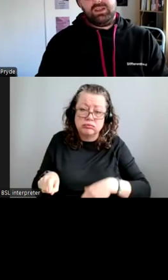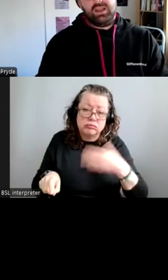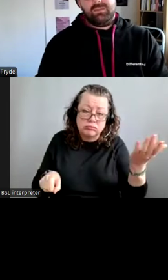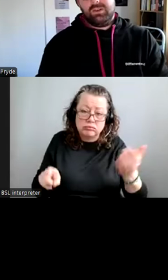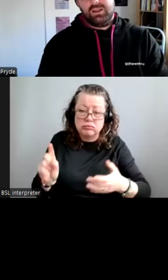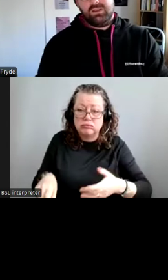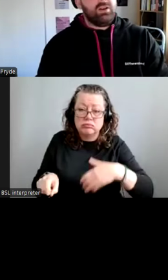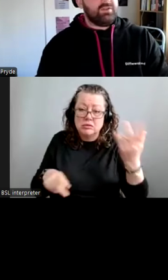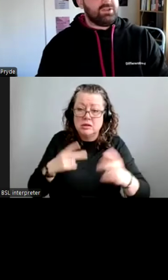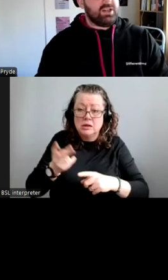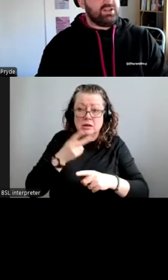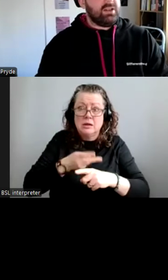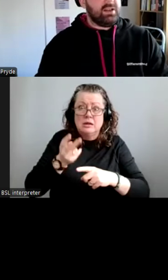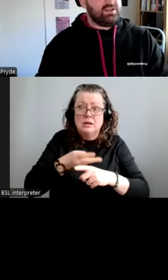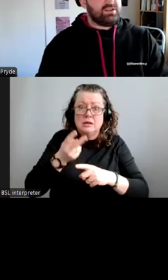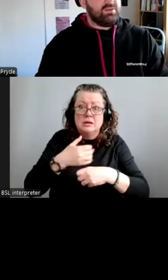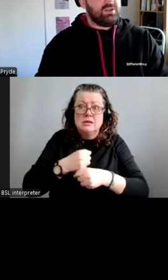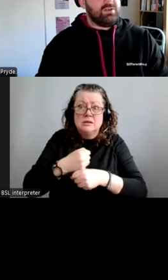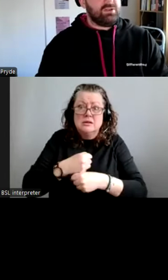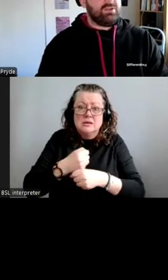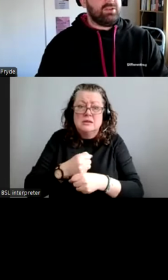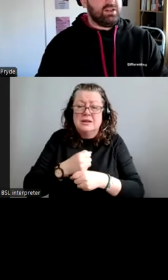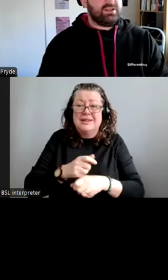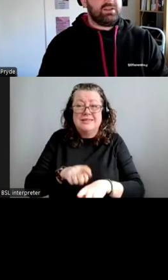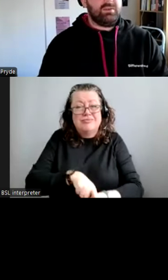Really that creates a lot of frustration and it can slow down user journeys,